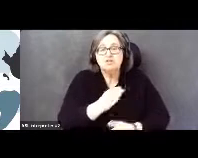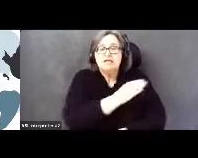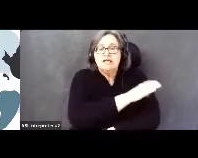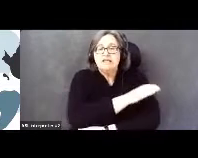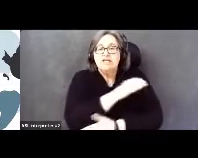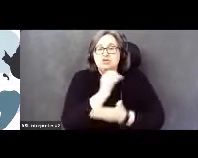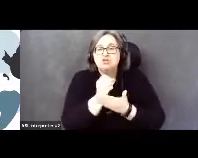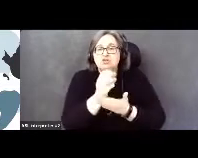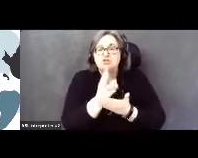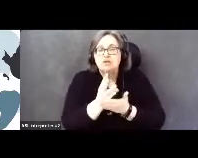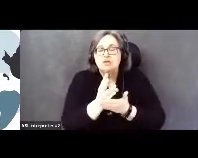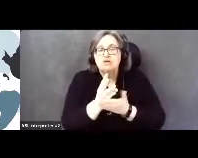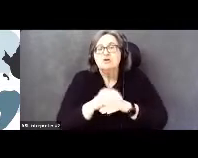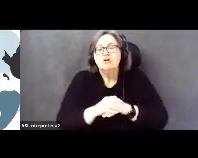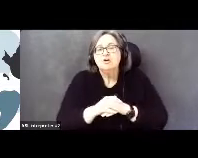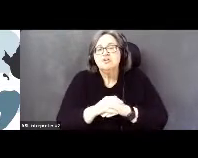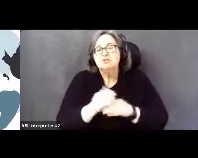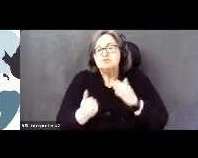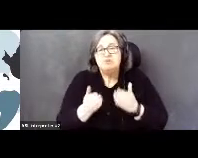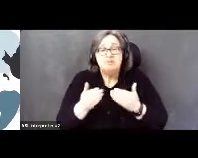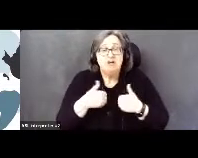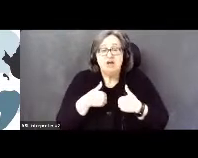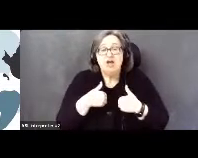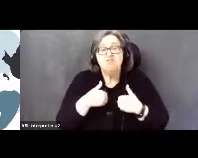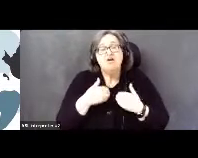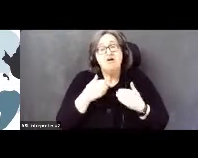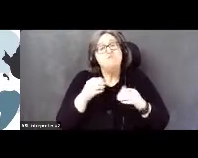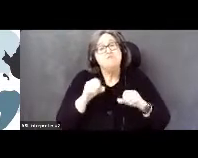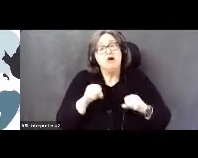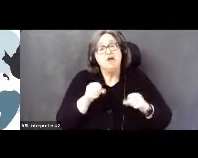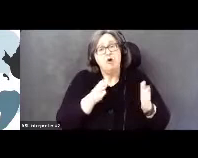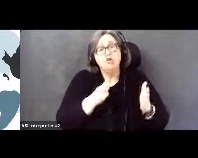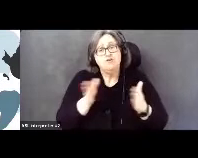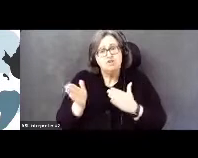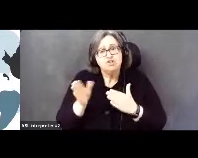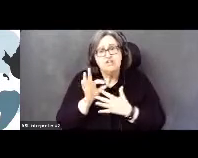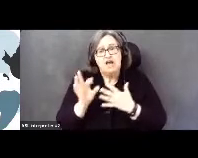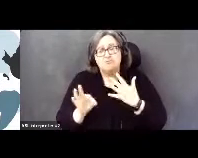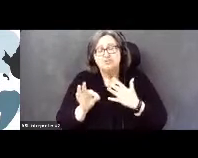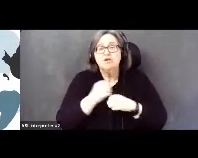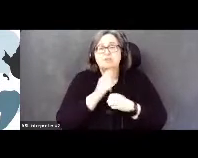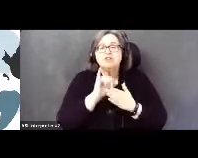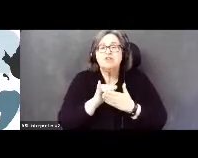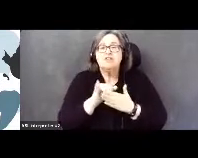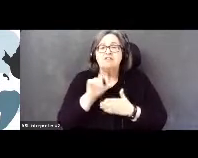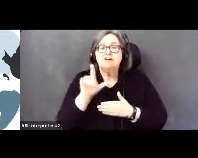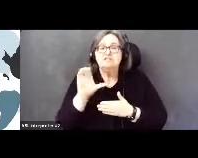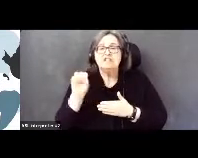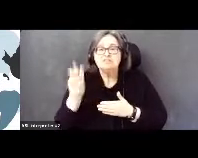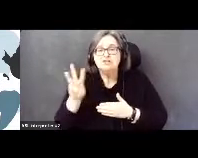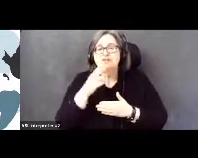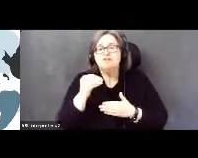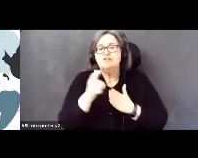to post. Making sure those social clinical workers as well have training